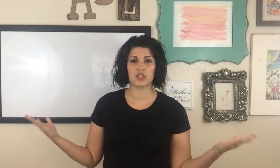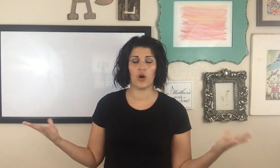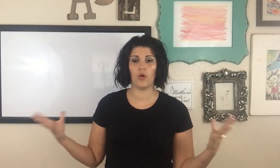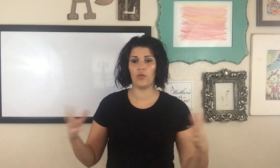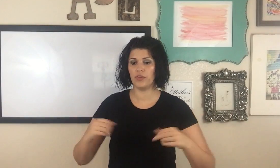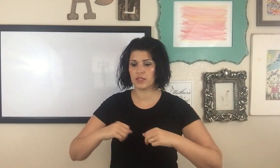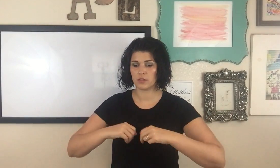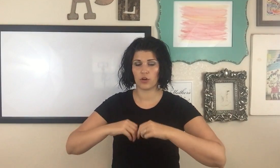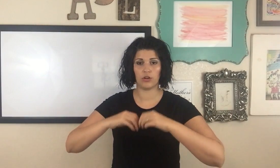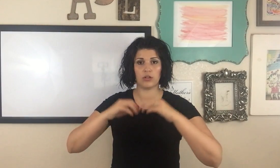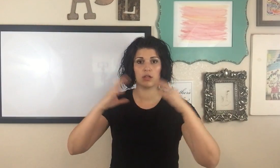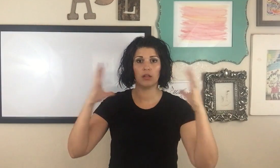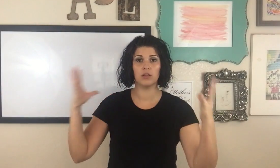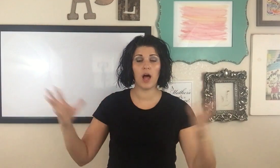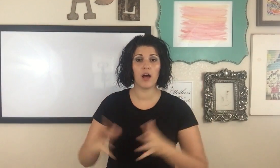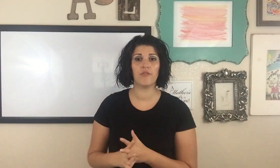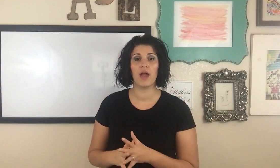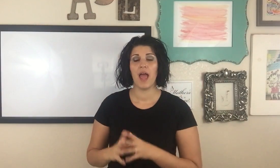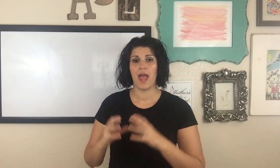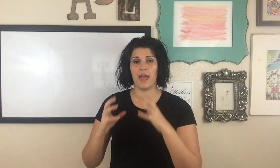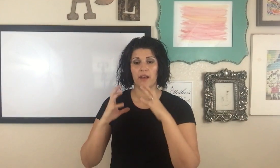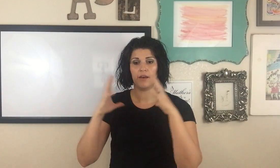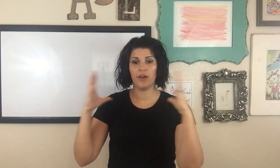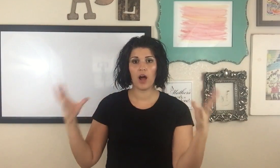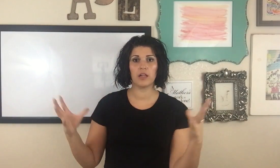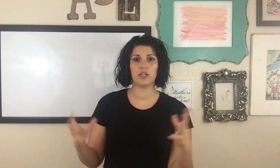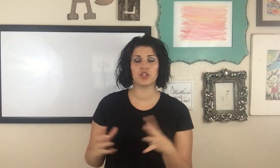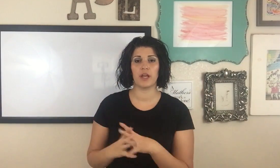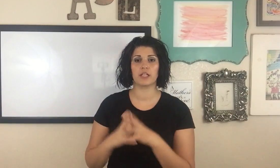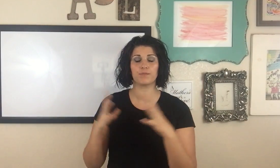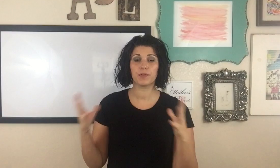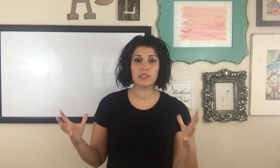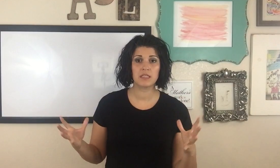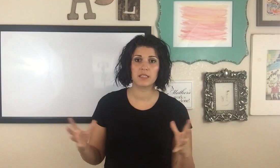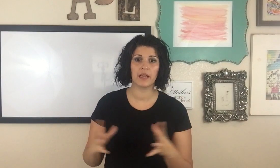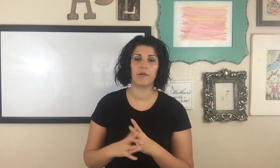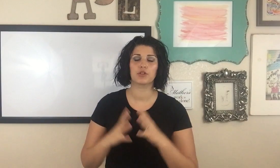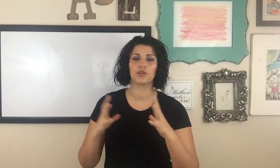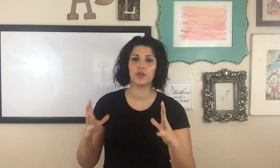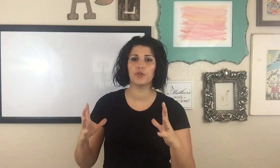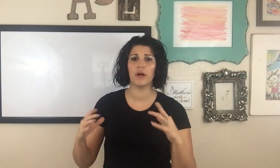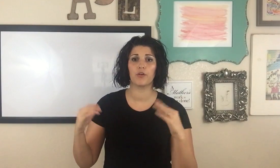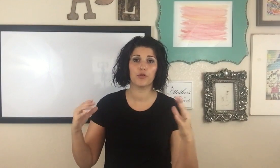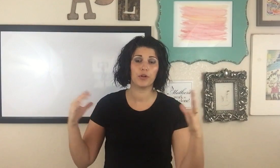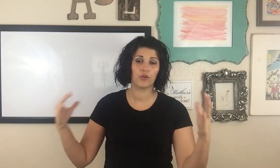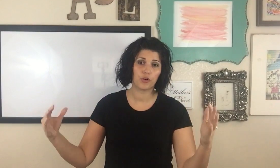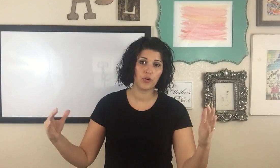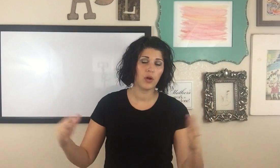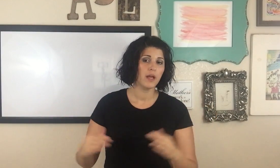And so this girl is love and knowledge and experience in sign language grew and grew and grew.